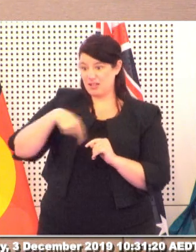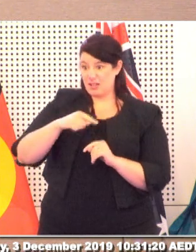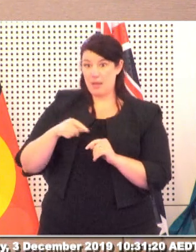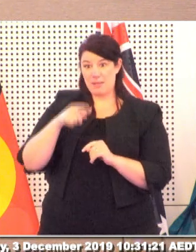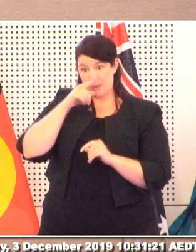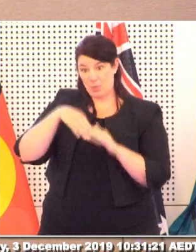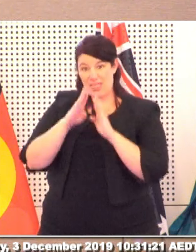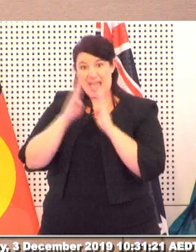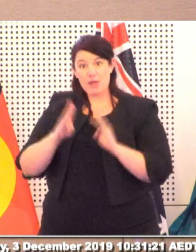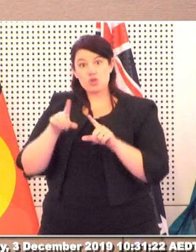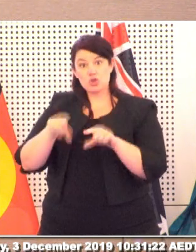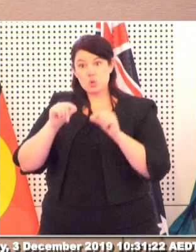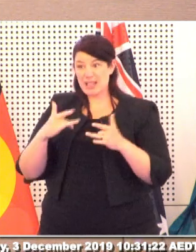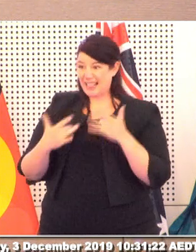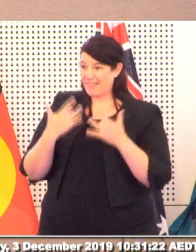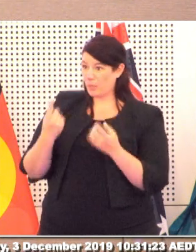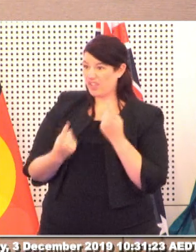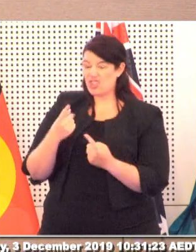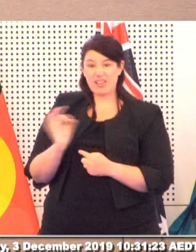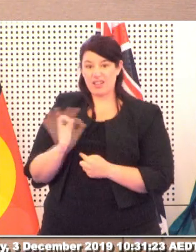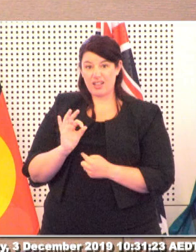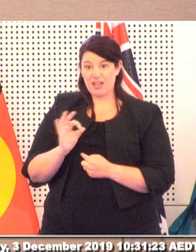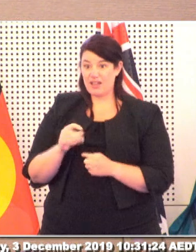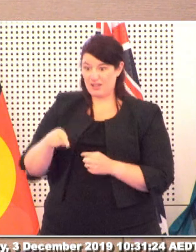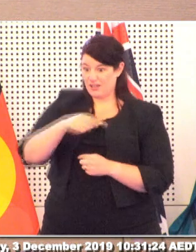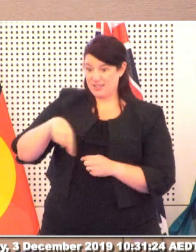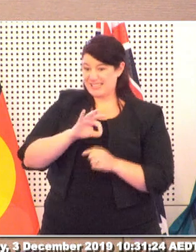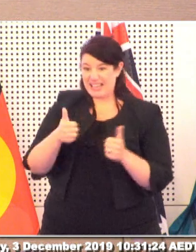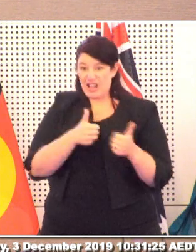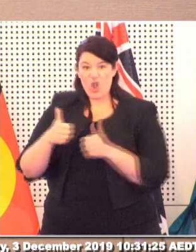did not choose to live with one another and really did not get along together.